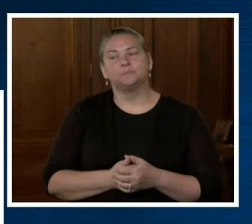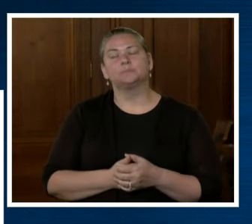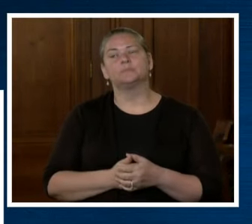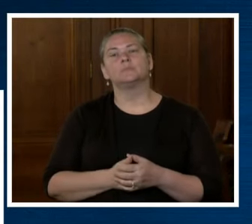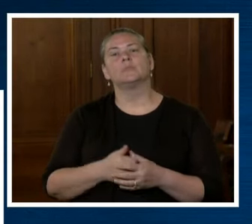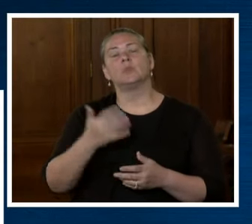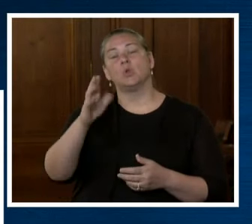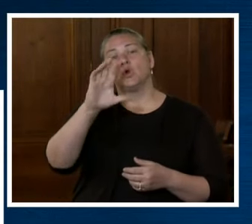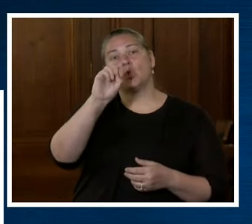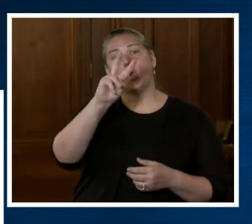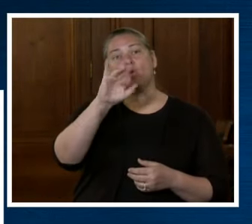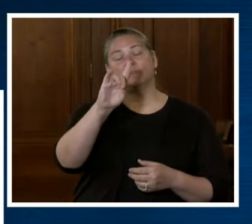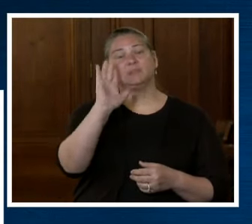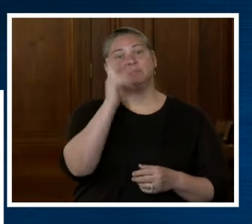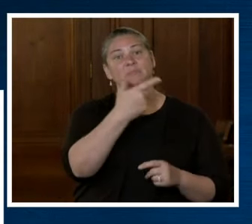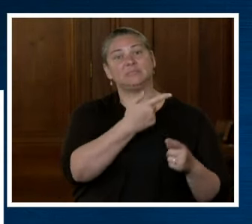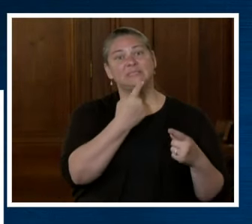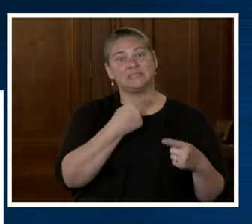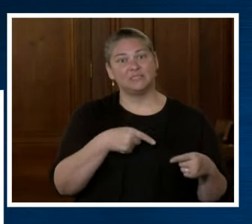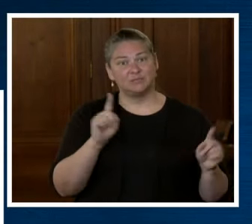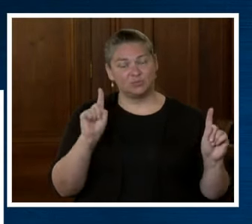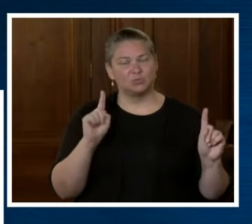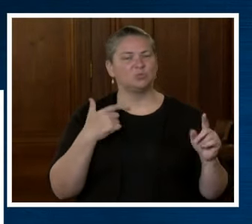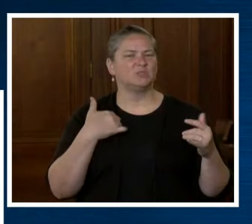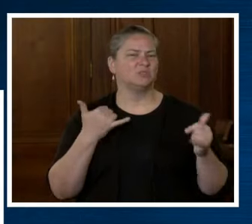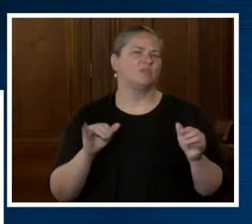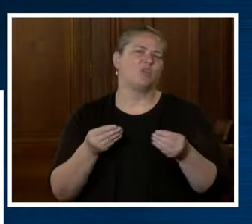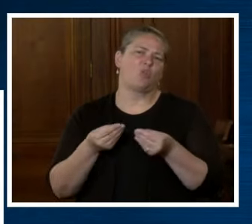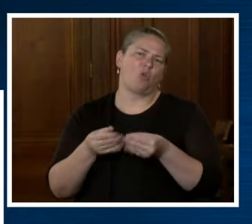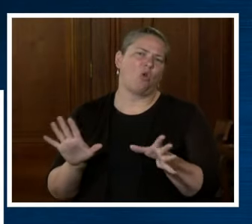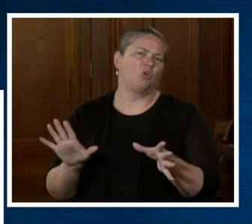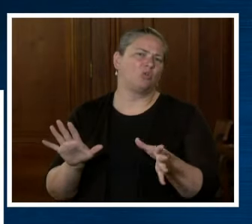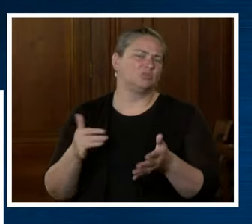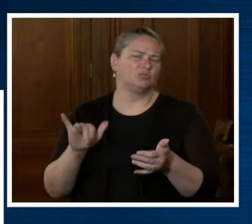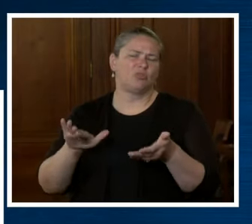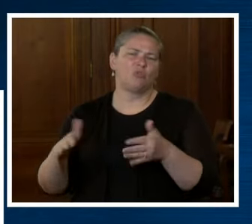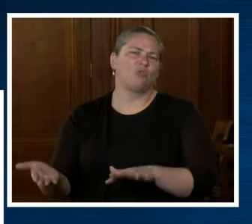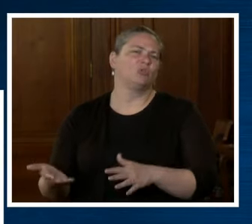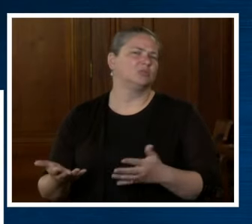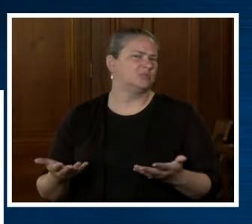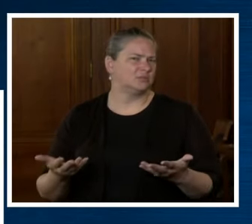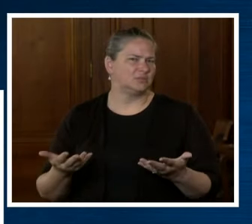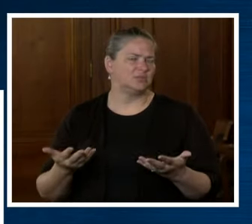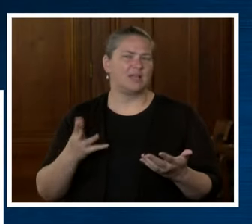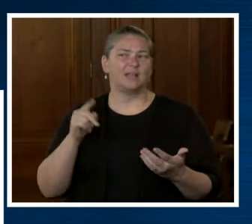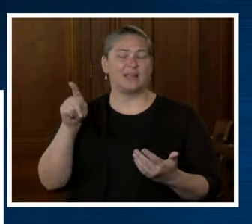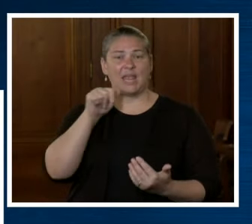ALL CLAIMS BEING PROCESSED.